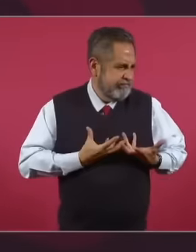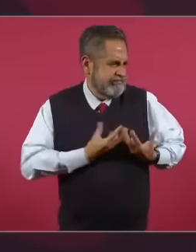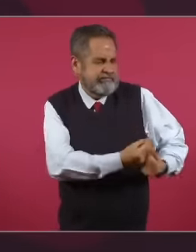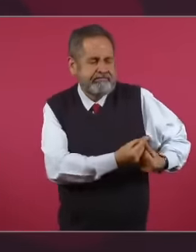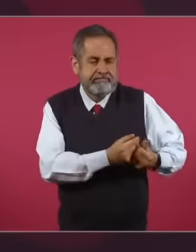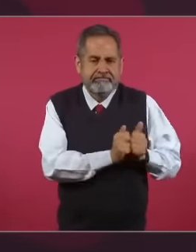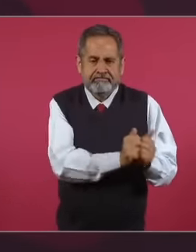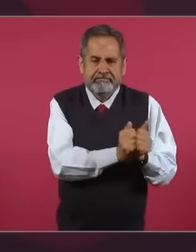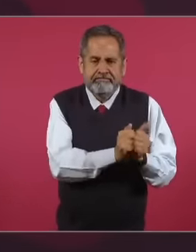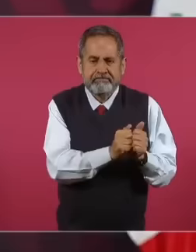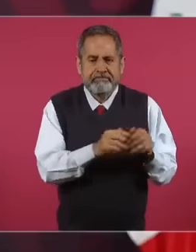by